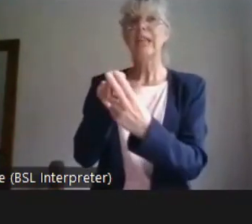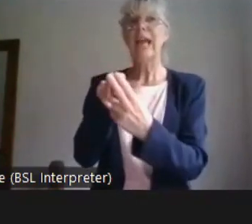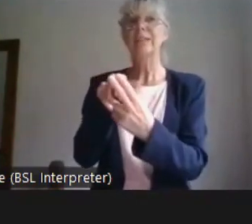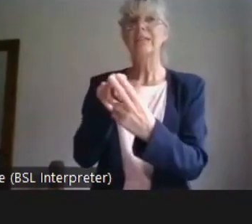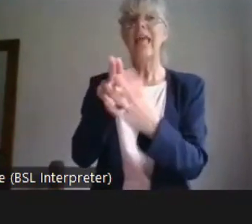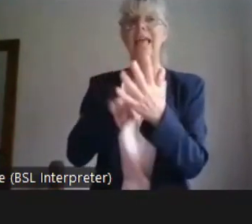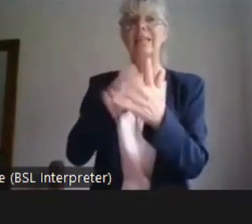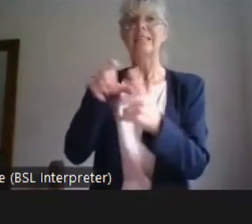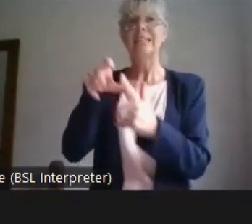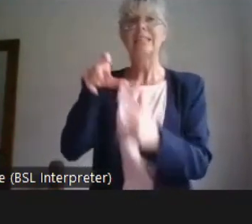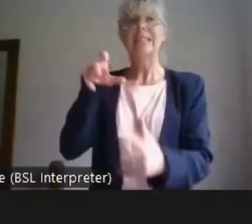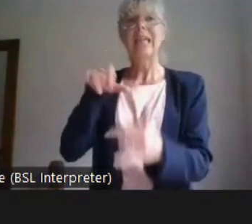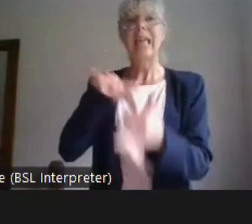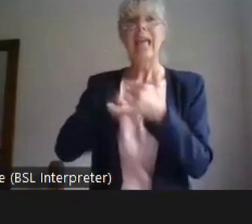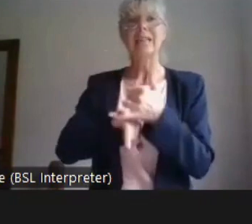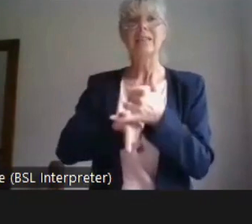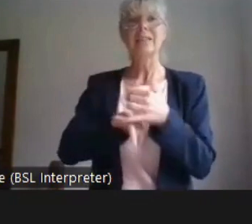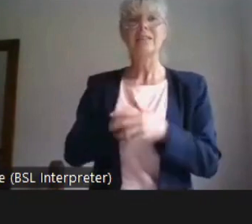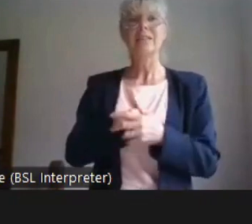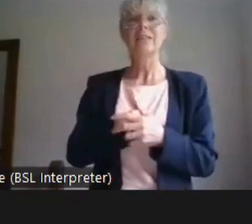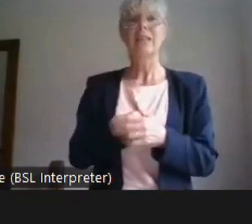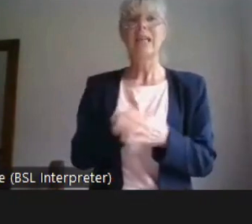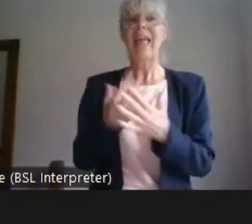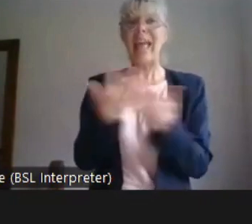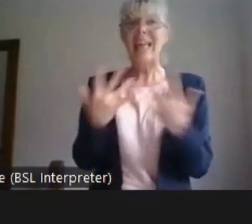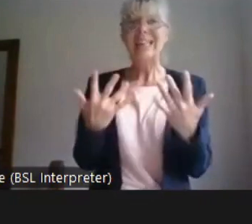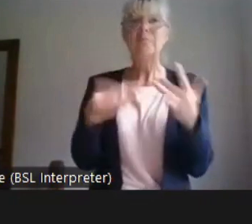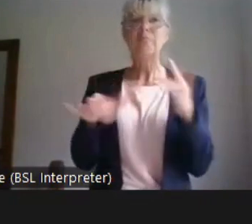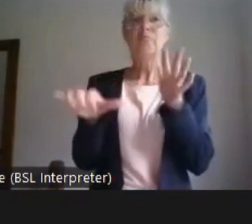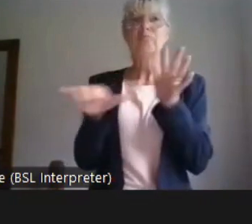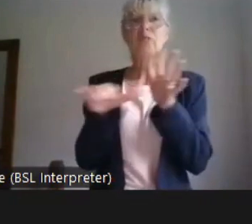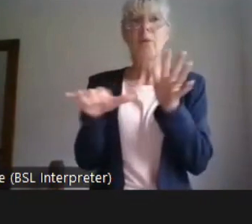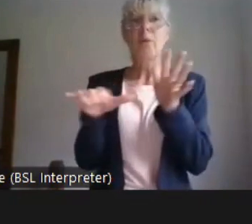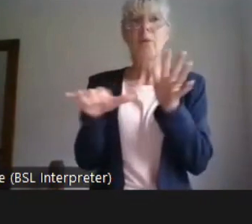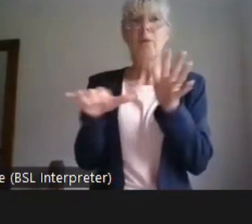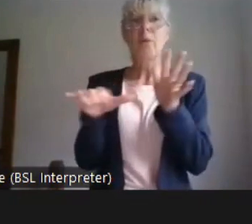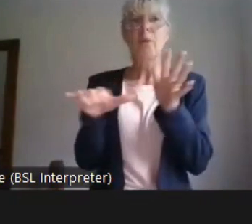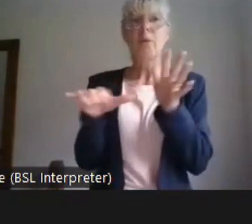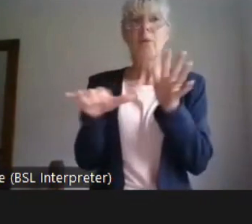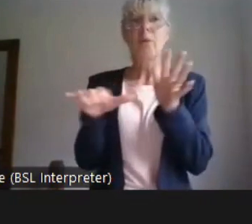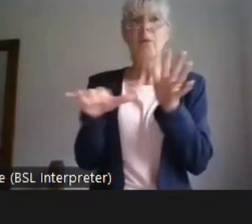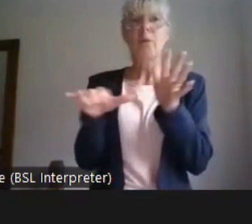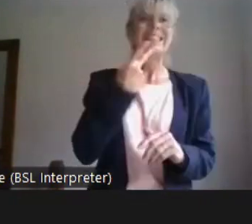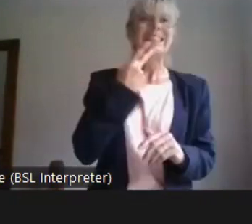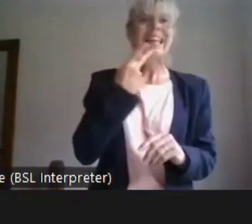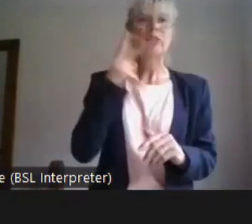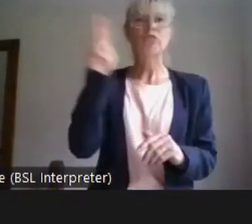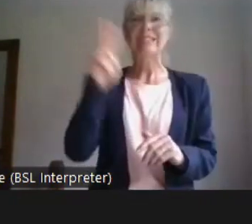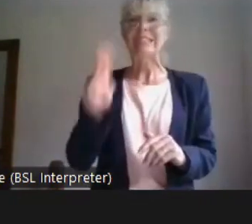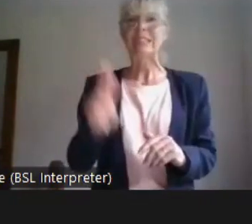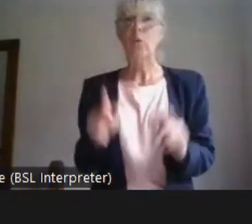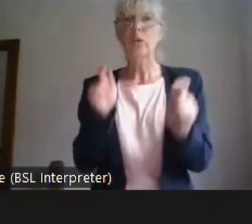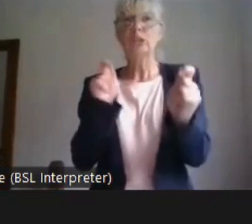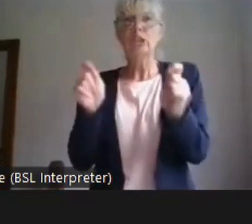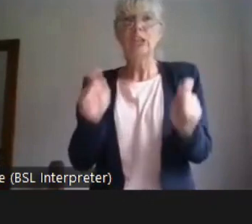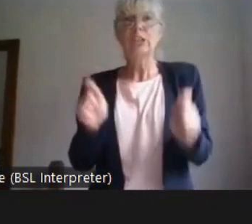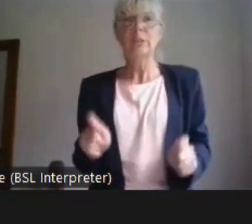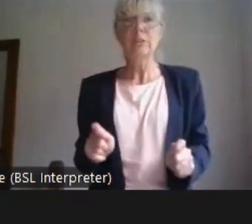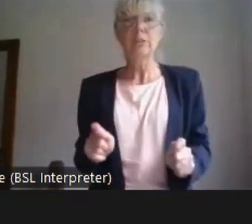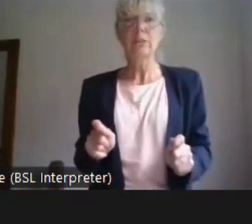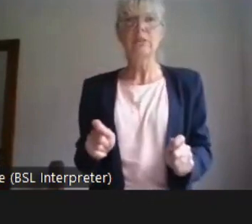if there is any any issues relating to secondary adjustments whether it is the hearing aids the